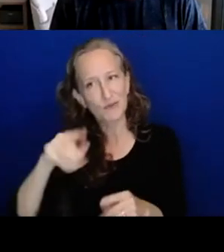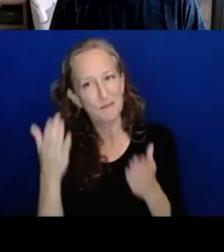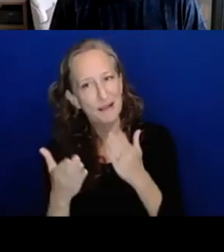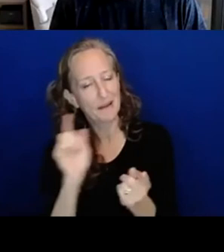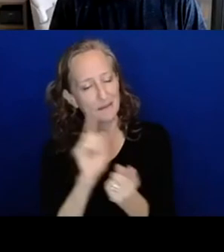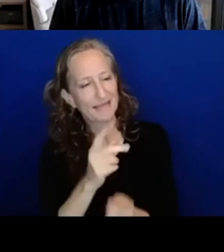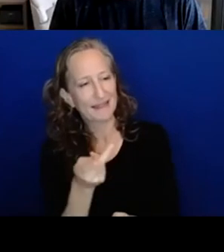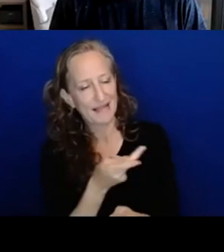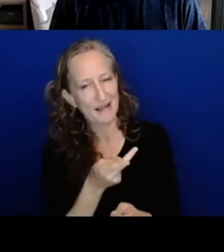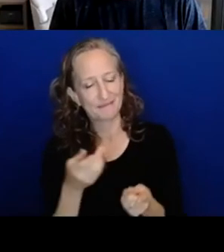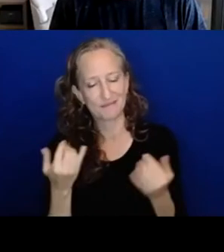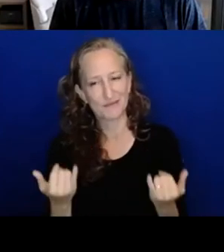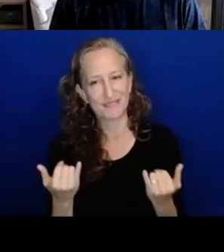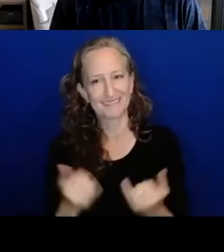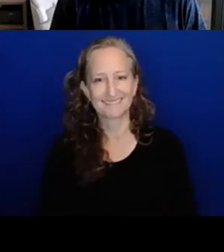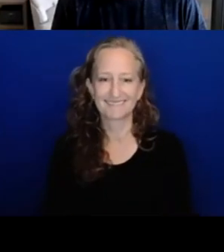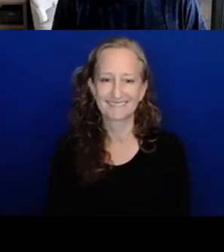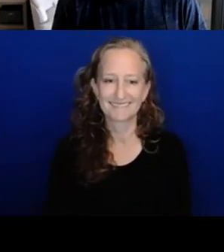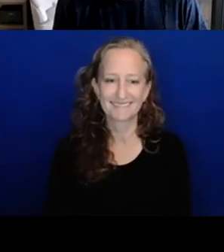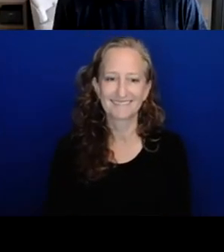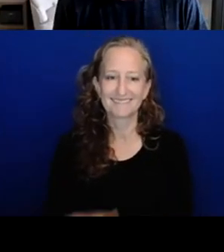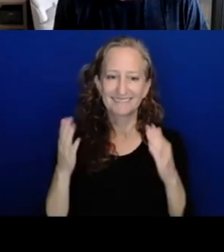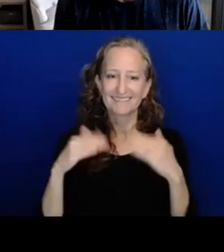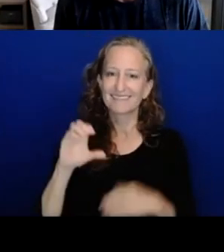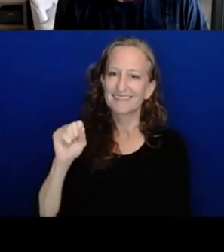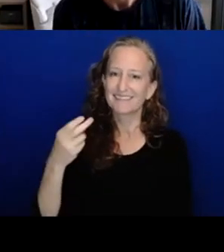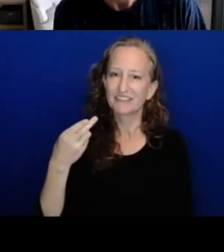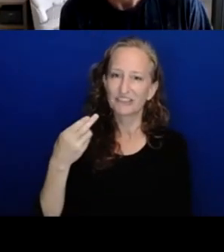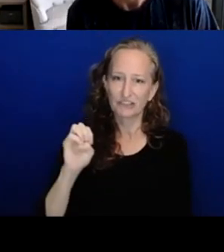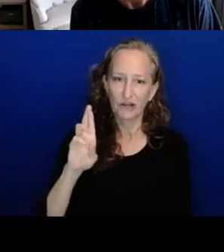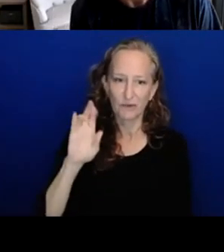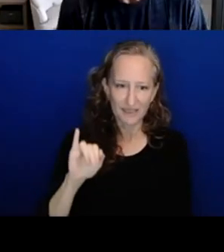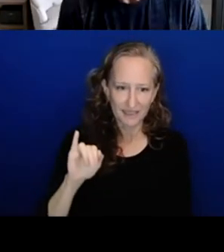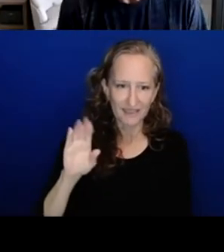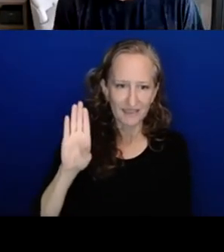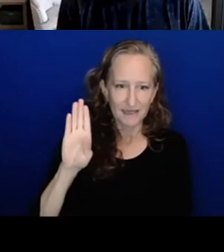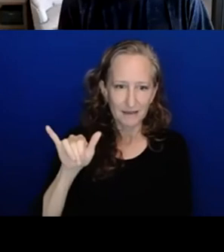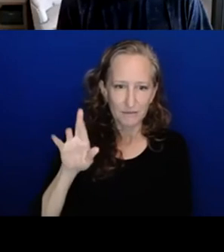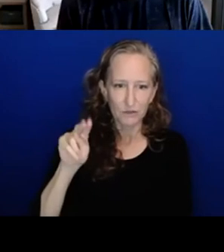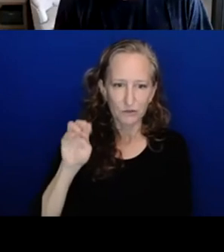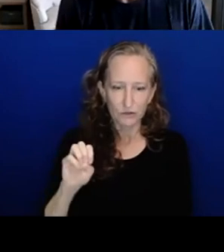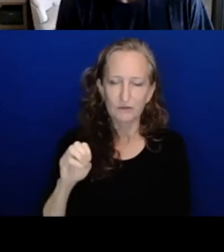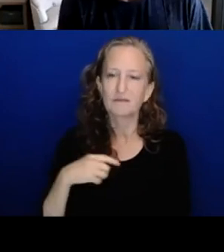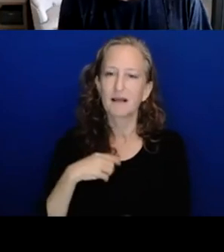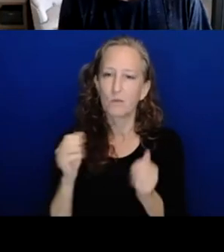I'm currently at my parent's house in Sunnyvale, California. I live at the top of the mountain